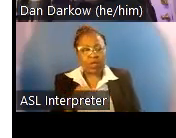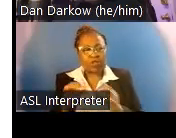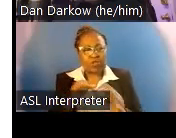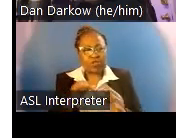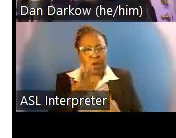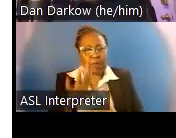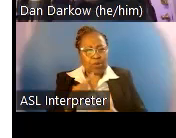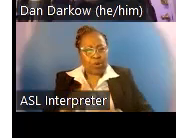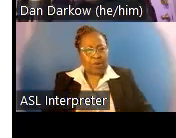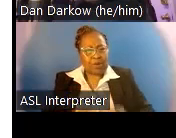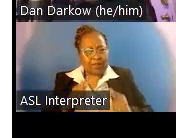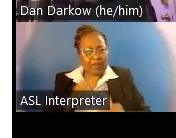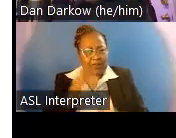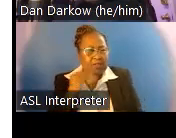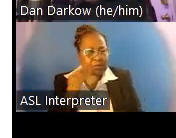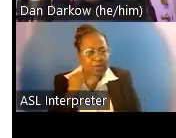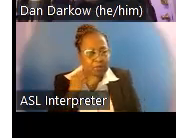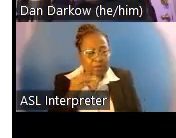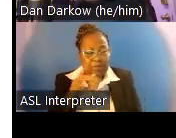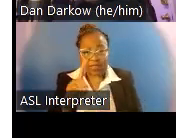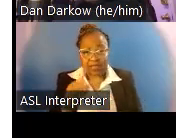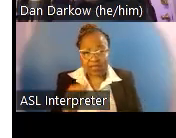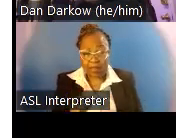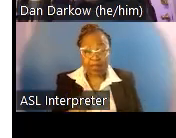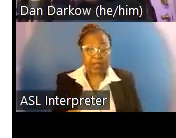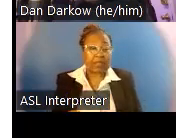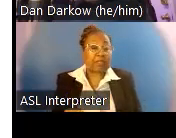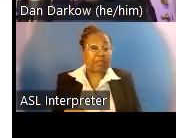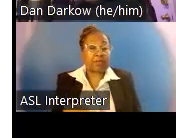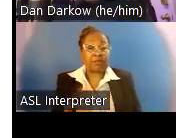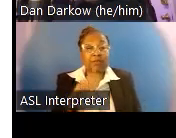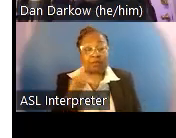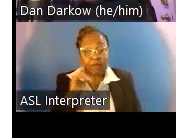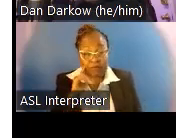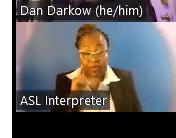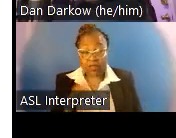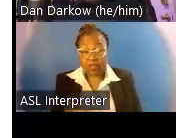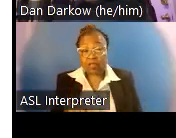madness, deafness, neuro divergence, trauma, mental illness,